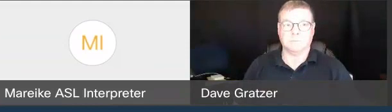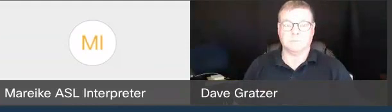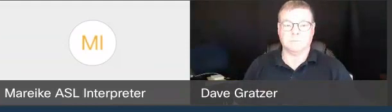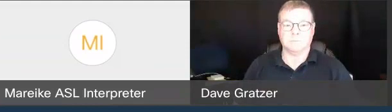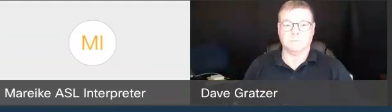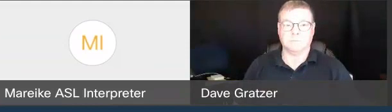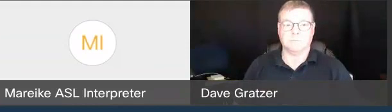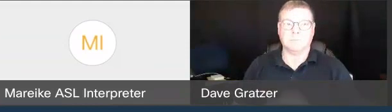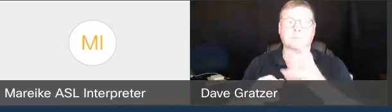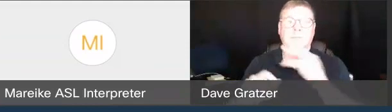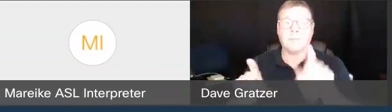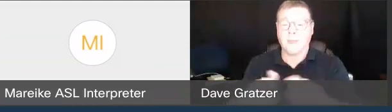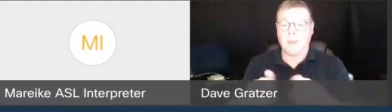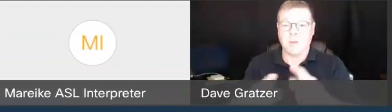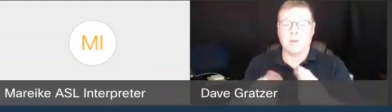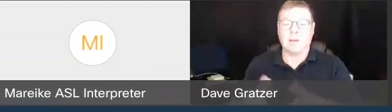There's also like captioning for this event